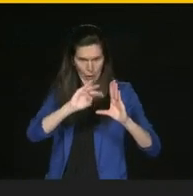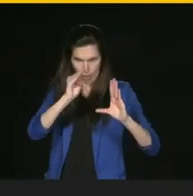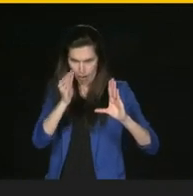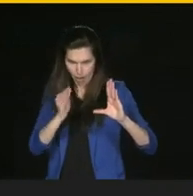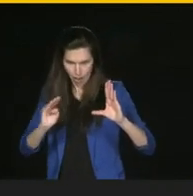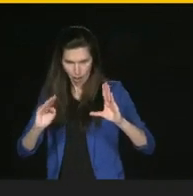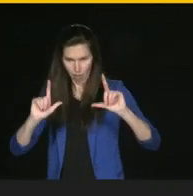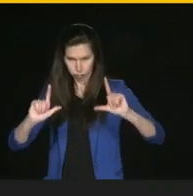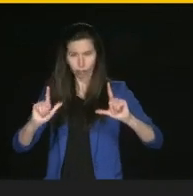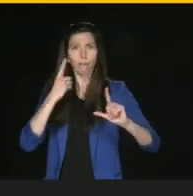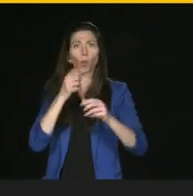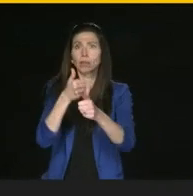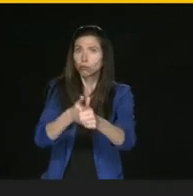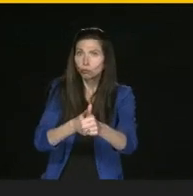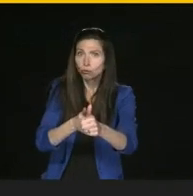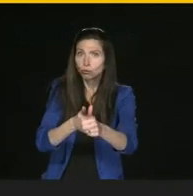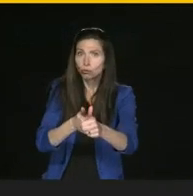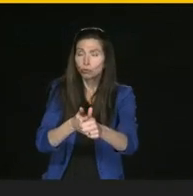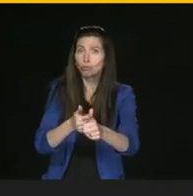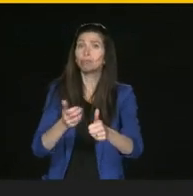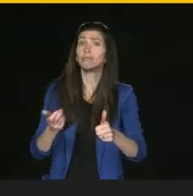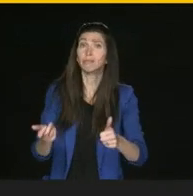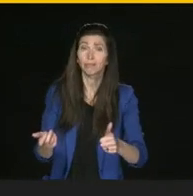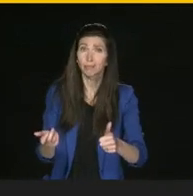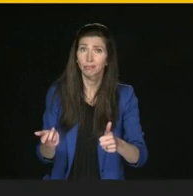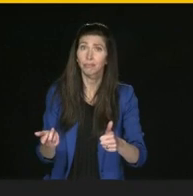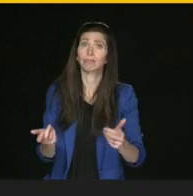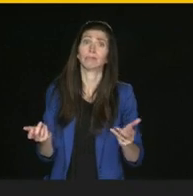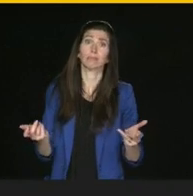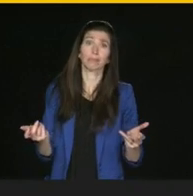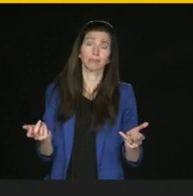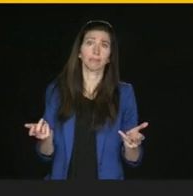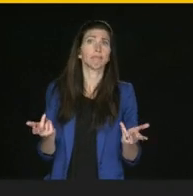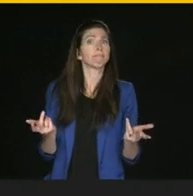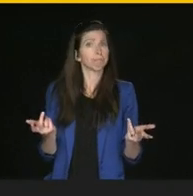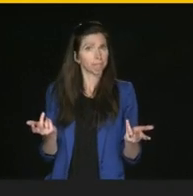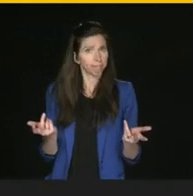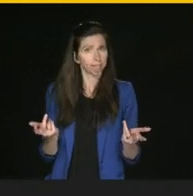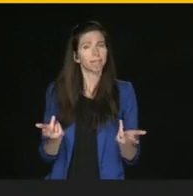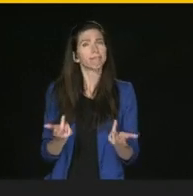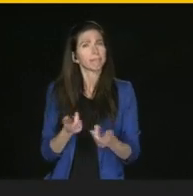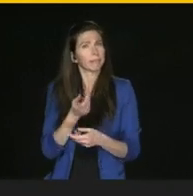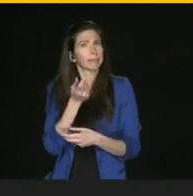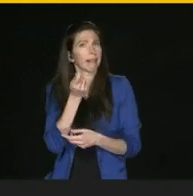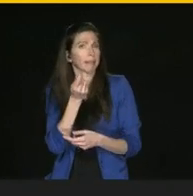SO THAT'S HOW WE'RE INTERPRETED. AS YOU CAN IMAGINE, IT'S NOT